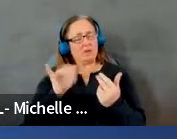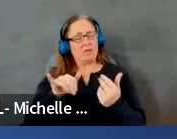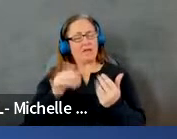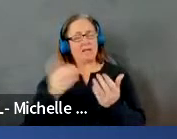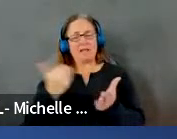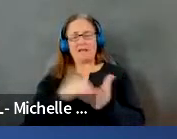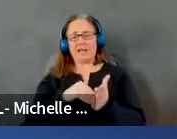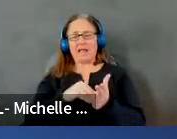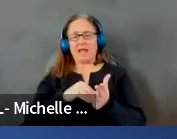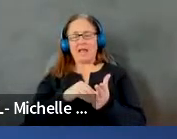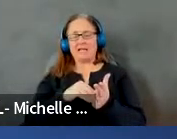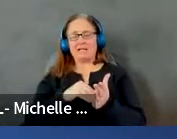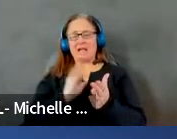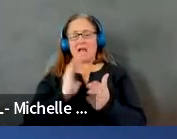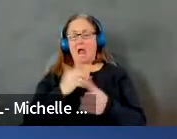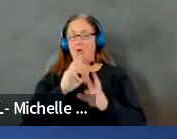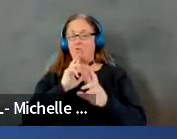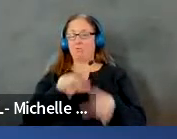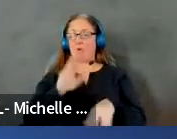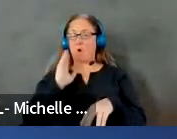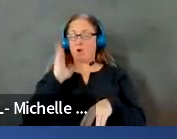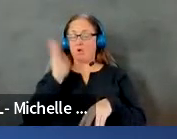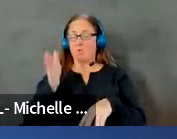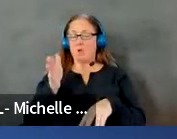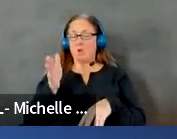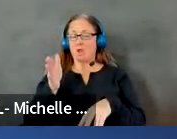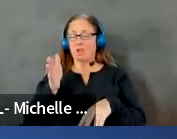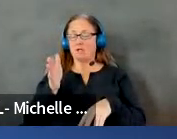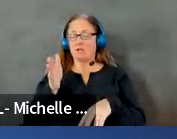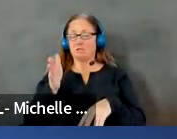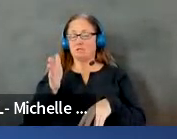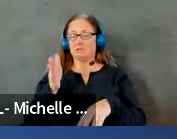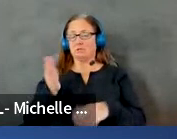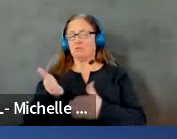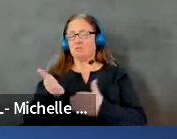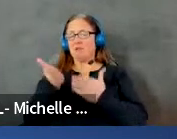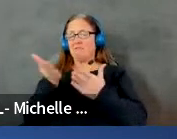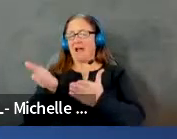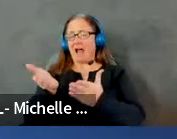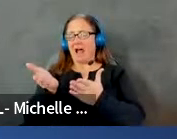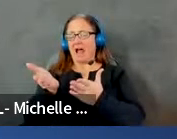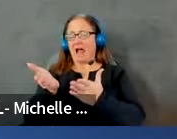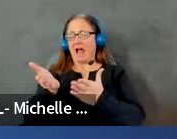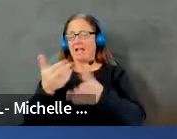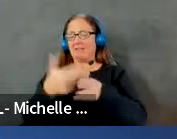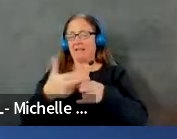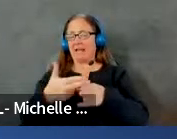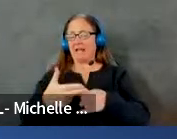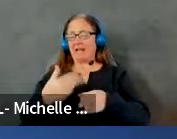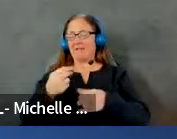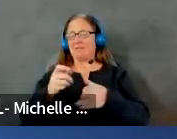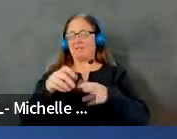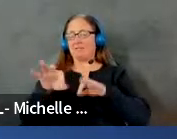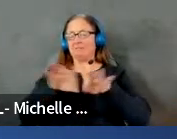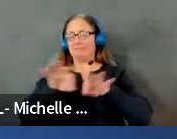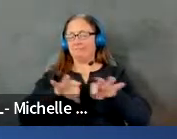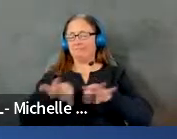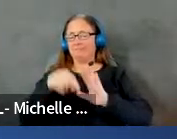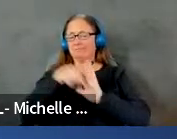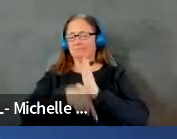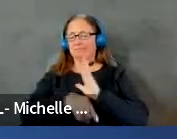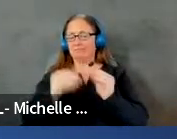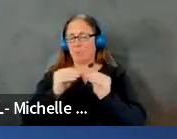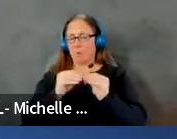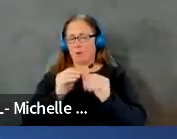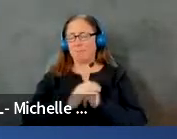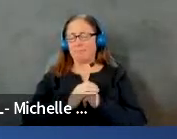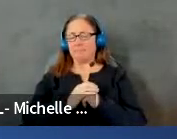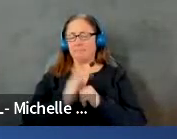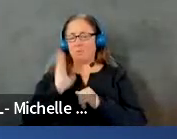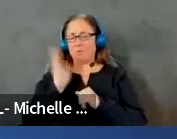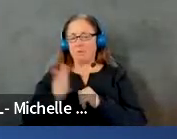our report will provide these in writing and go into greater detail in other areas.